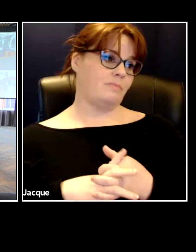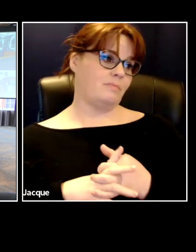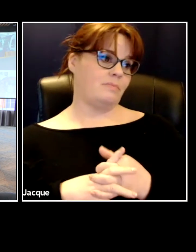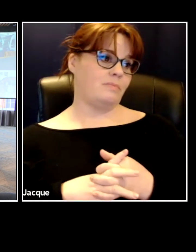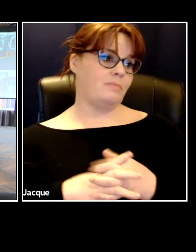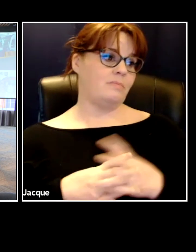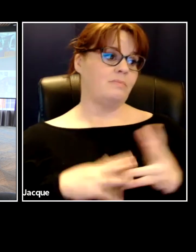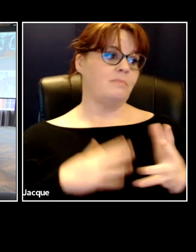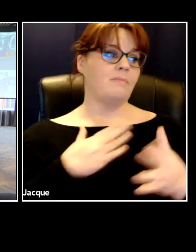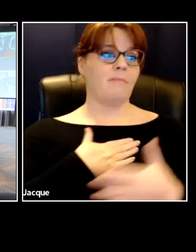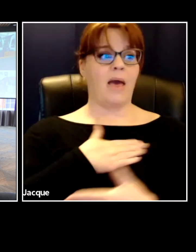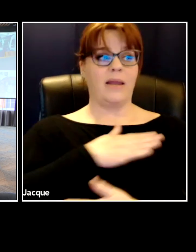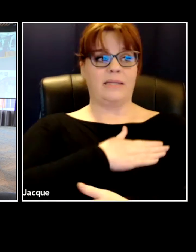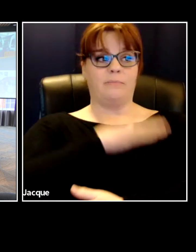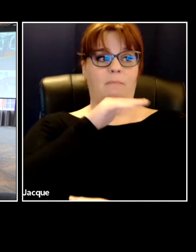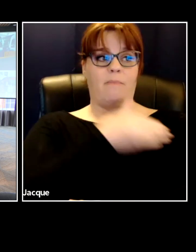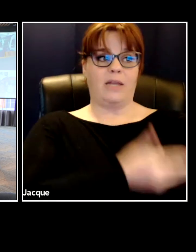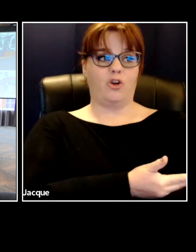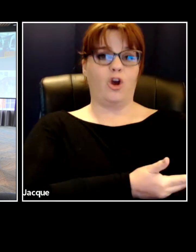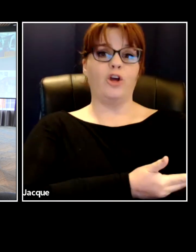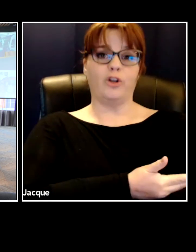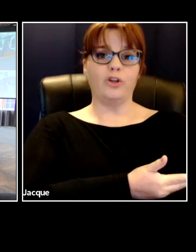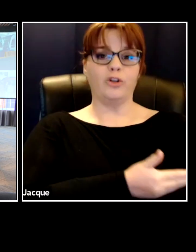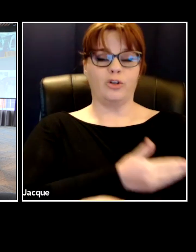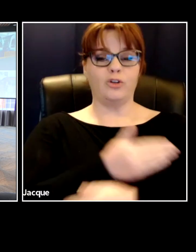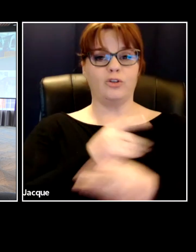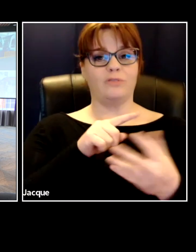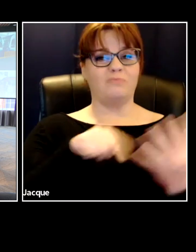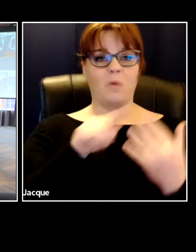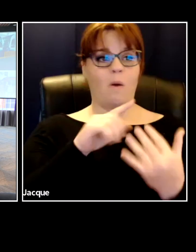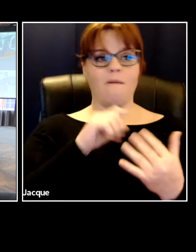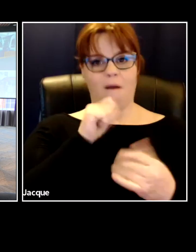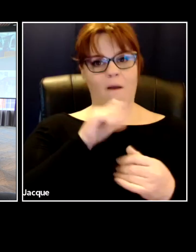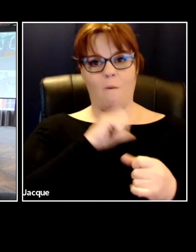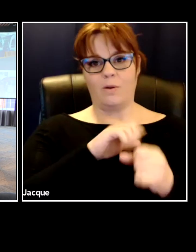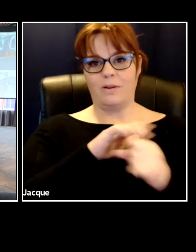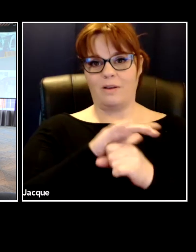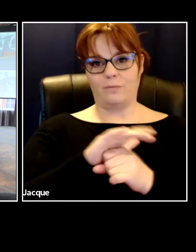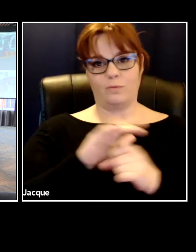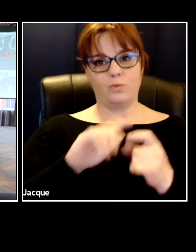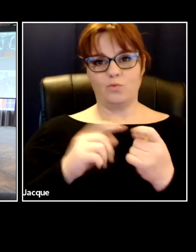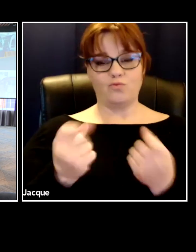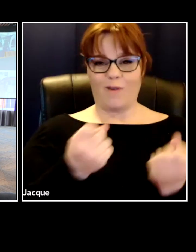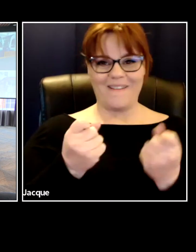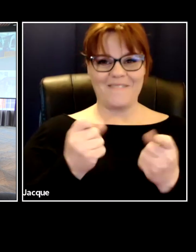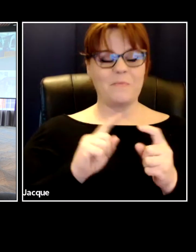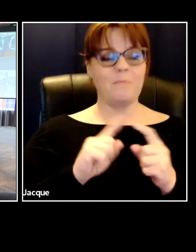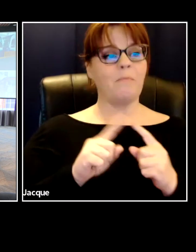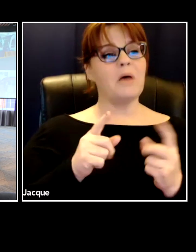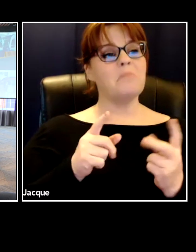my daughters. My daughters who aren't old enough to drive, but they also enjoy taking the bus and